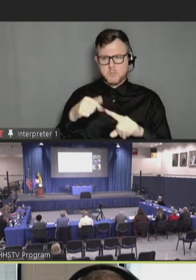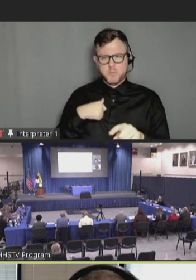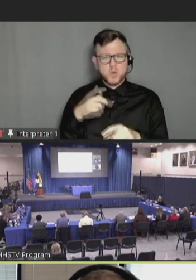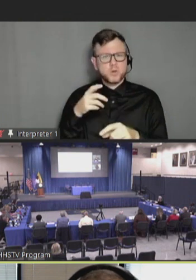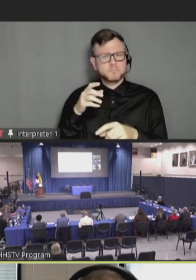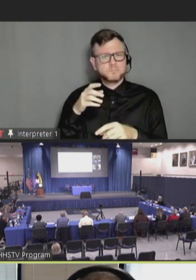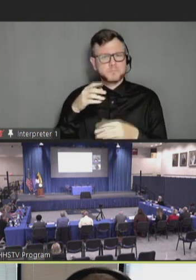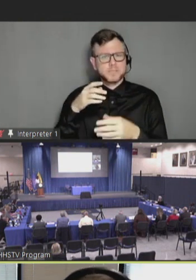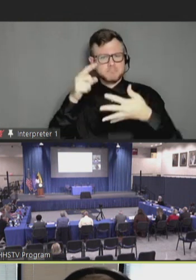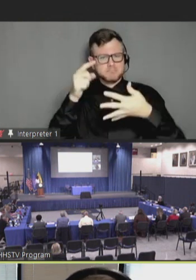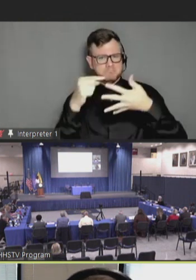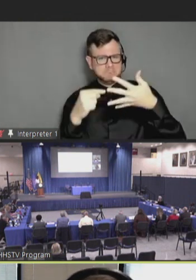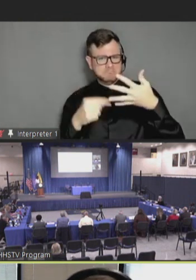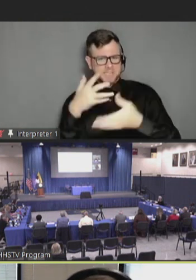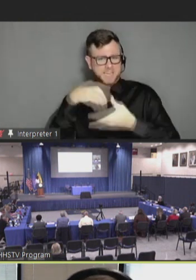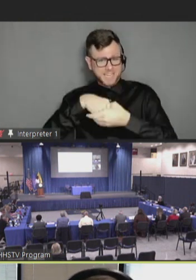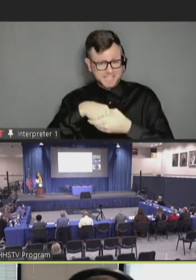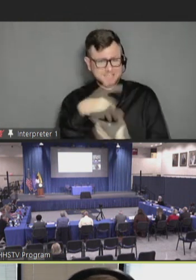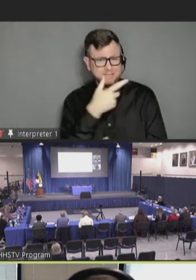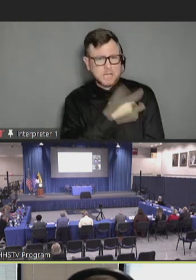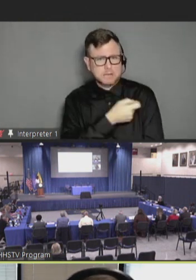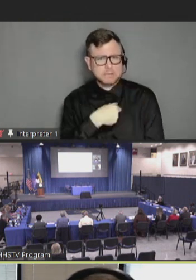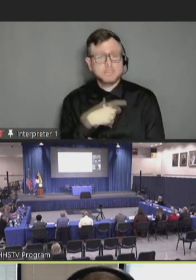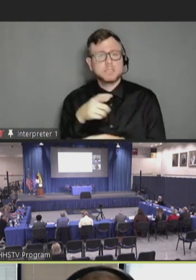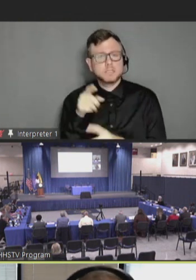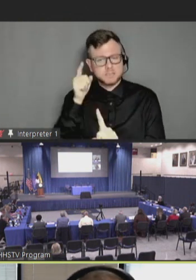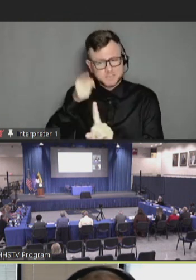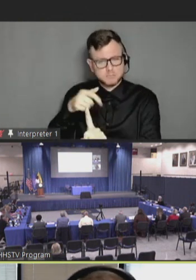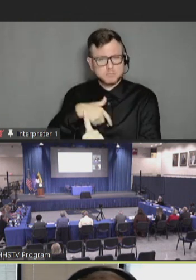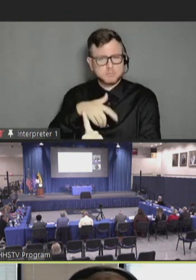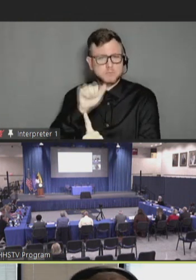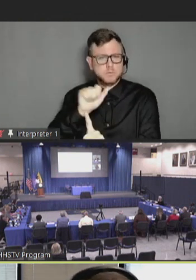But again, the biologic plausibility for the hypothesis is fairly limited. Thanks.